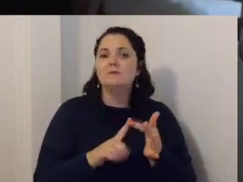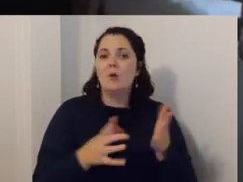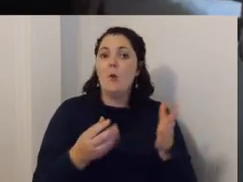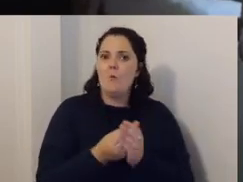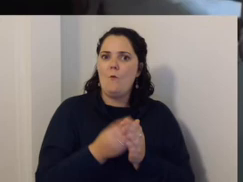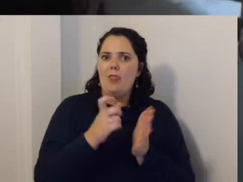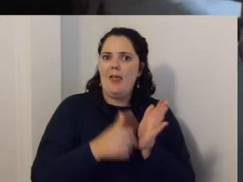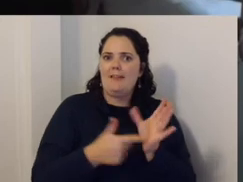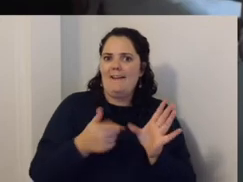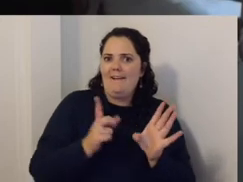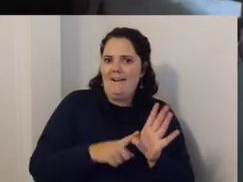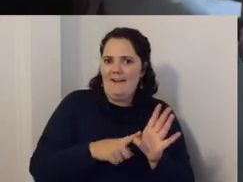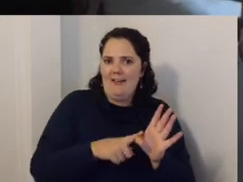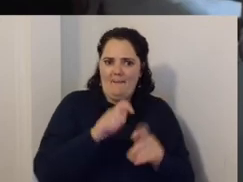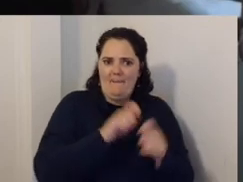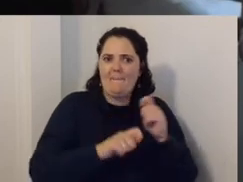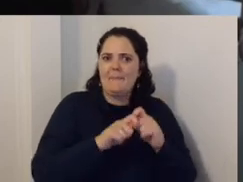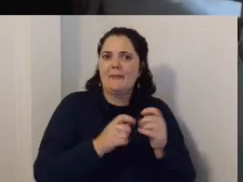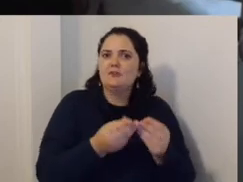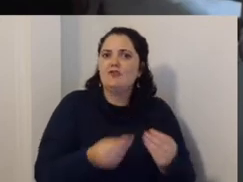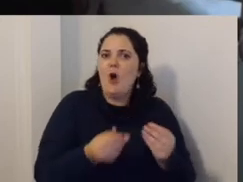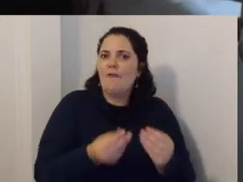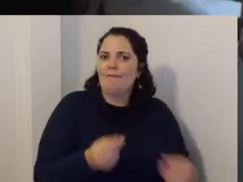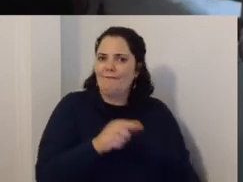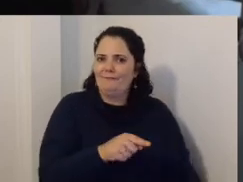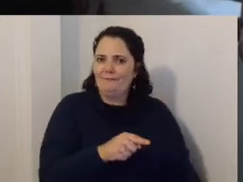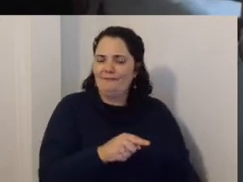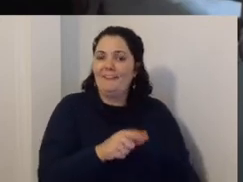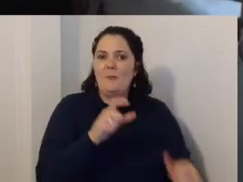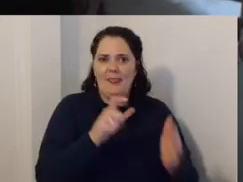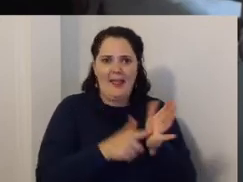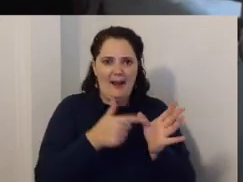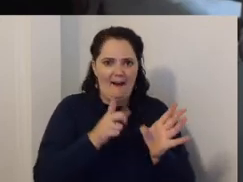pencils out there are using other fillers in them if they're not artist grade pencils they might